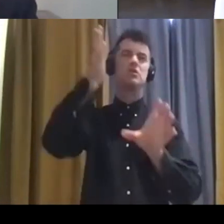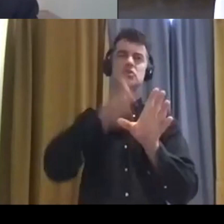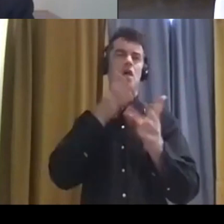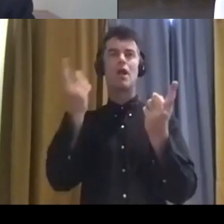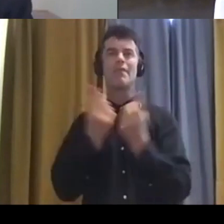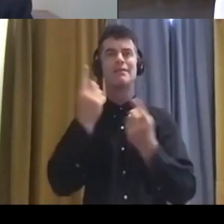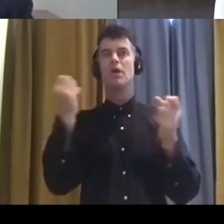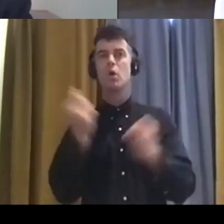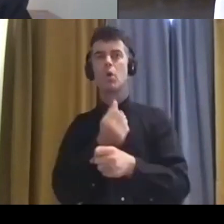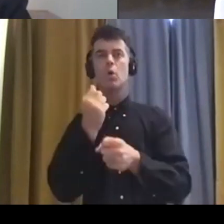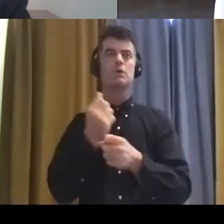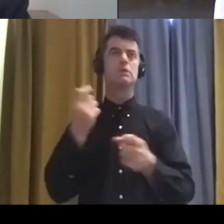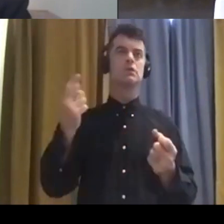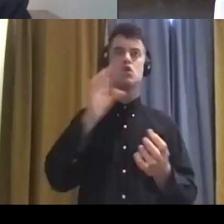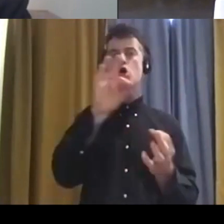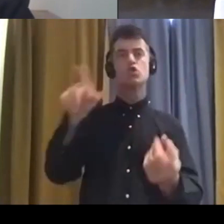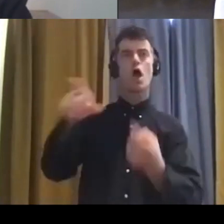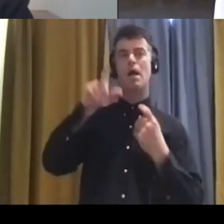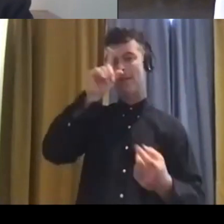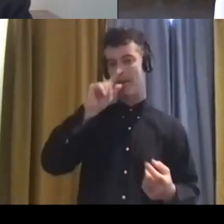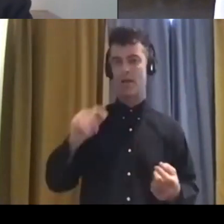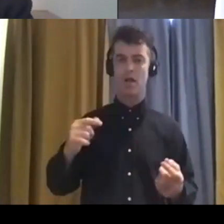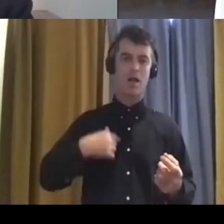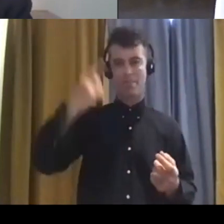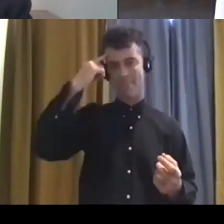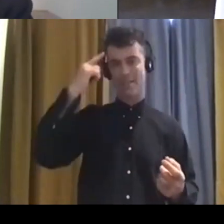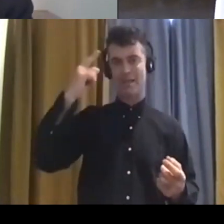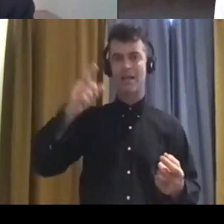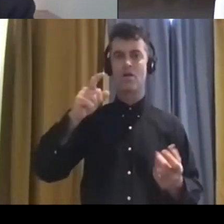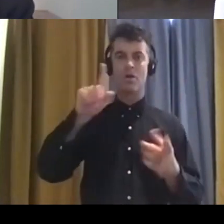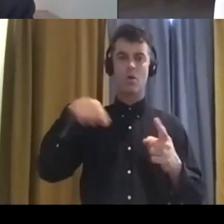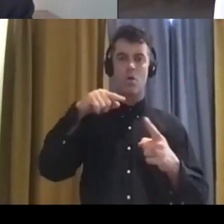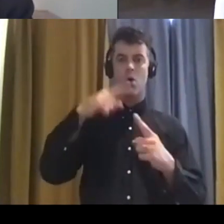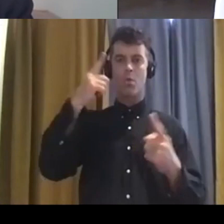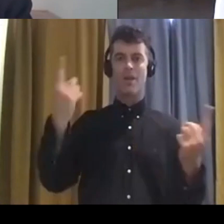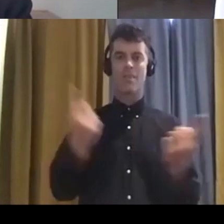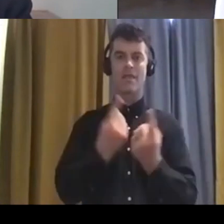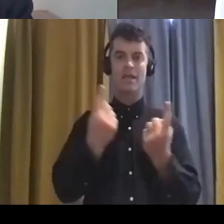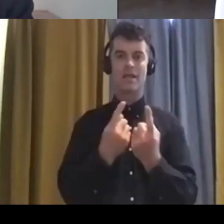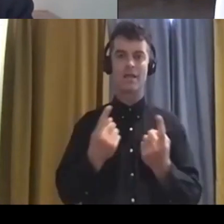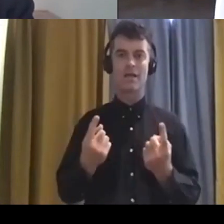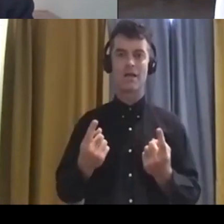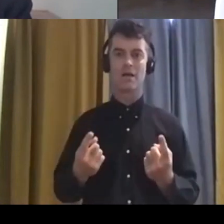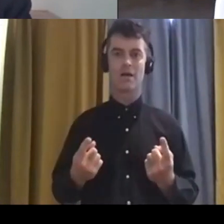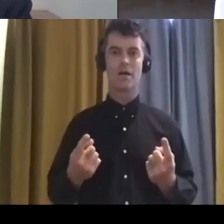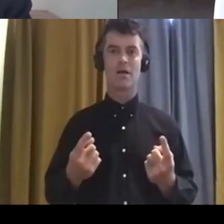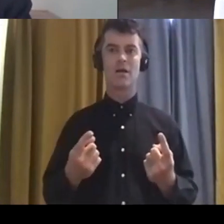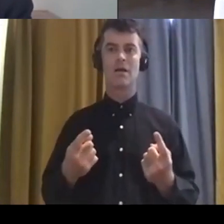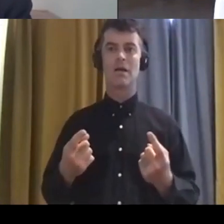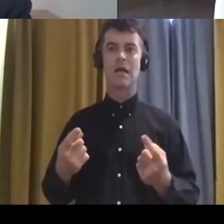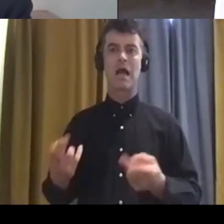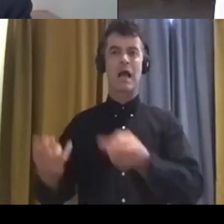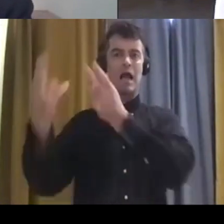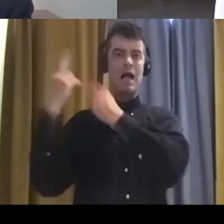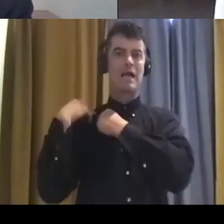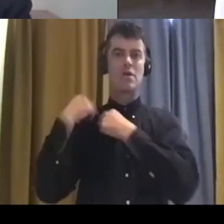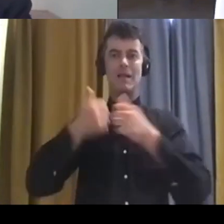not to hire people. I think it comes down to one thing, accountability of senior leadership,